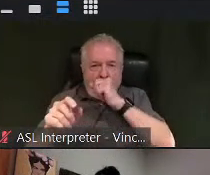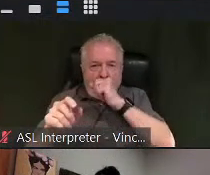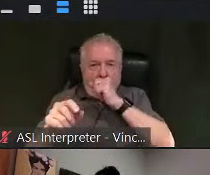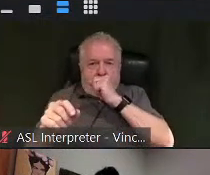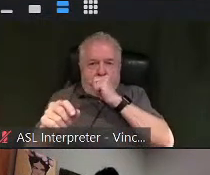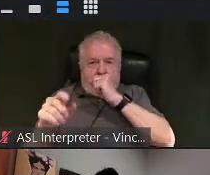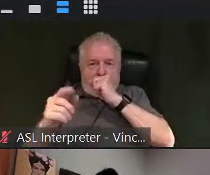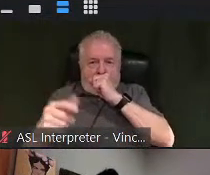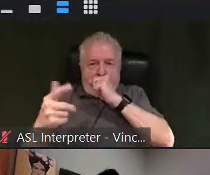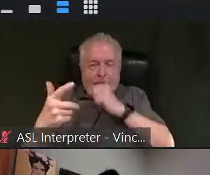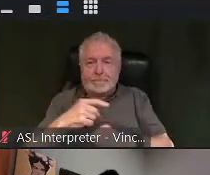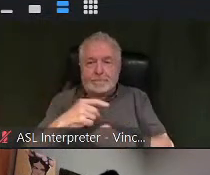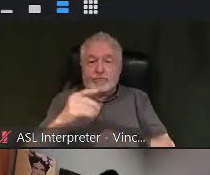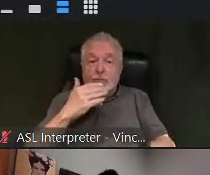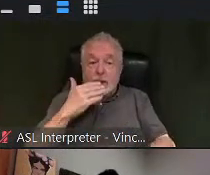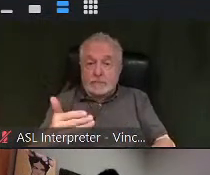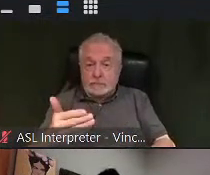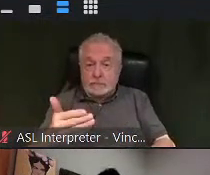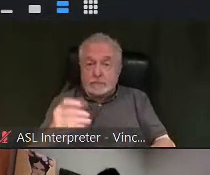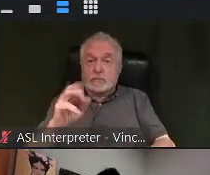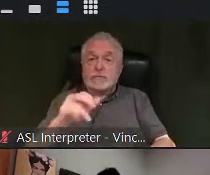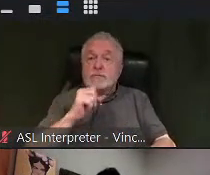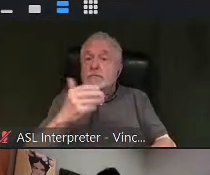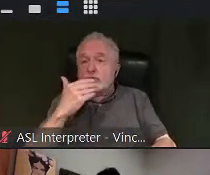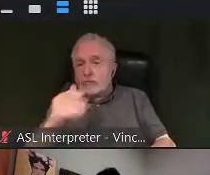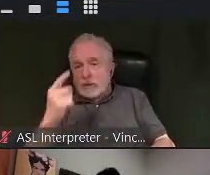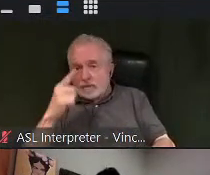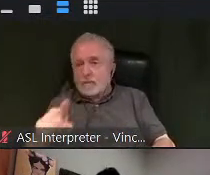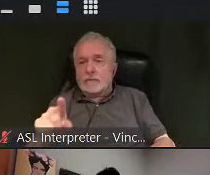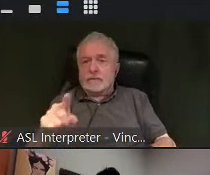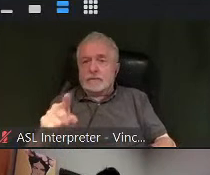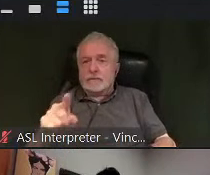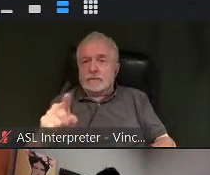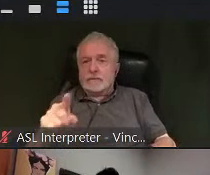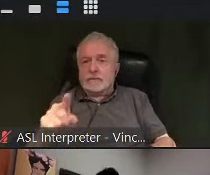vaccines and if they're good or they're not good for everybody.